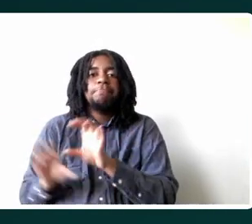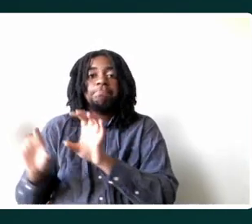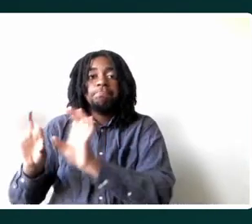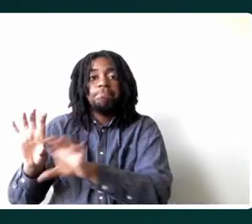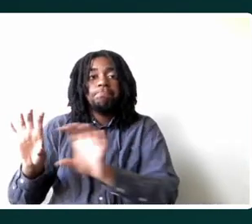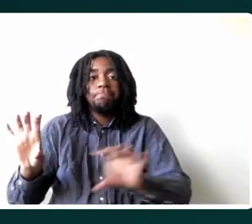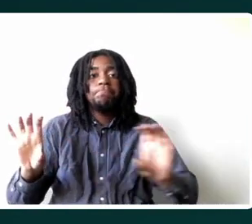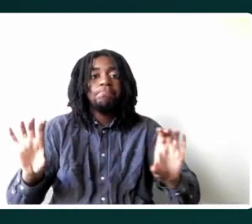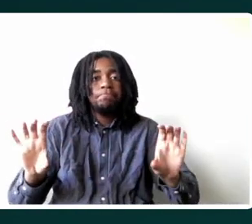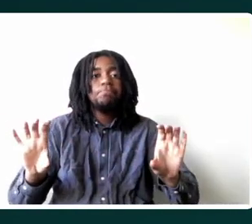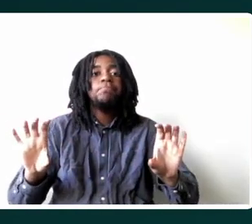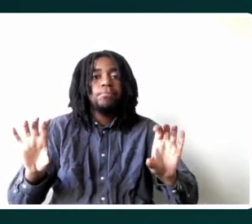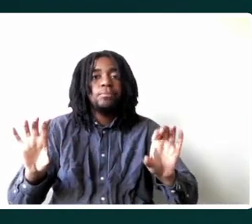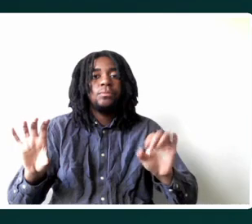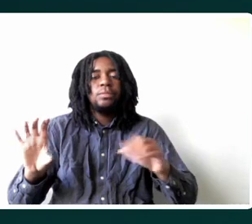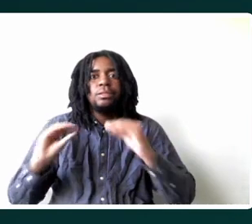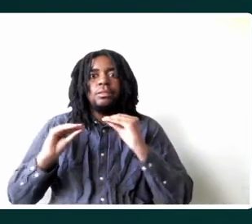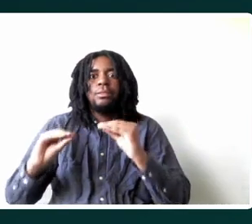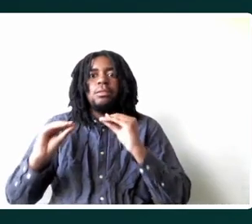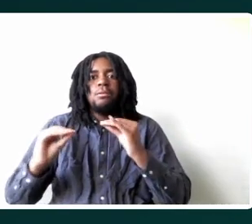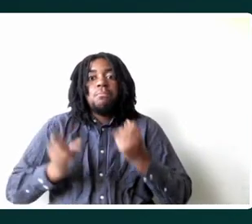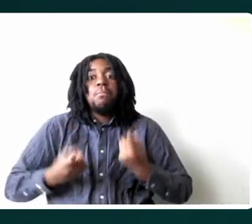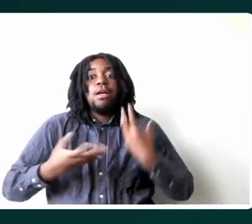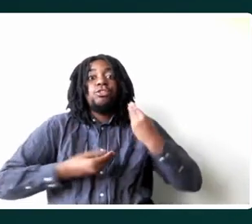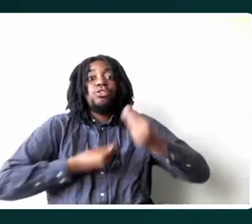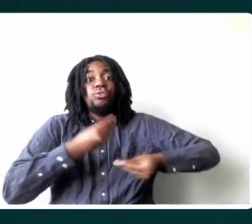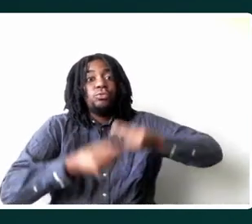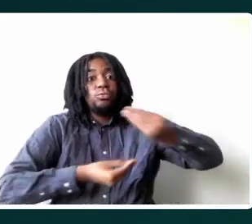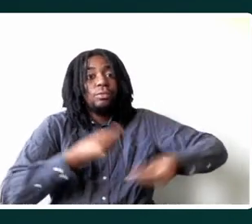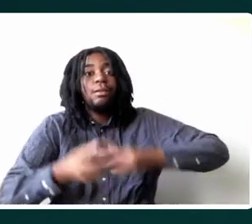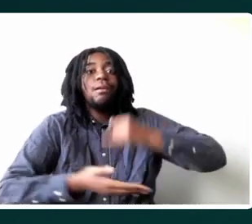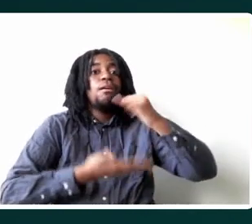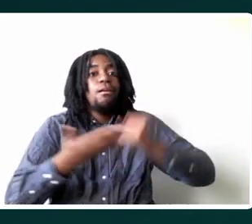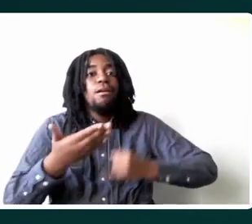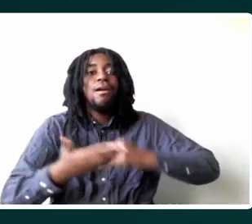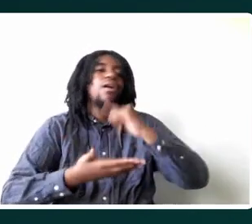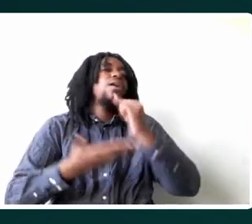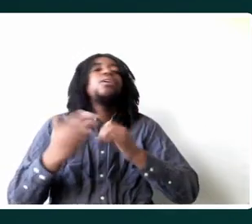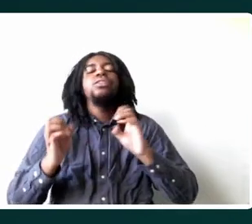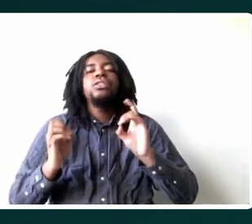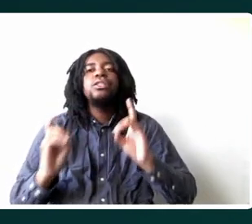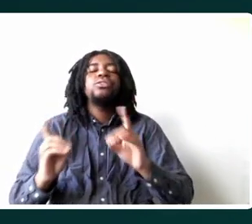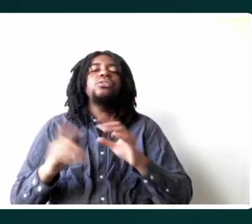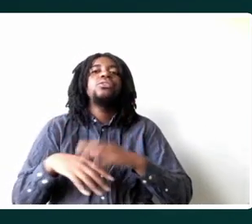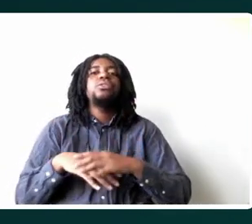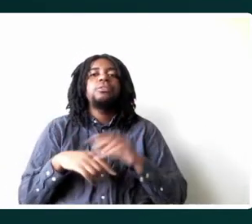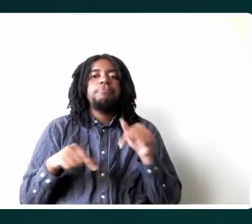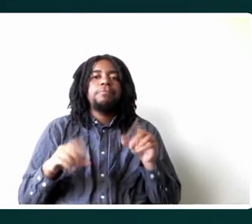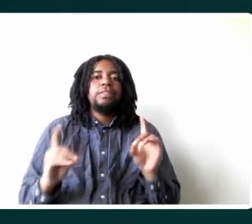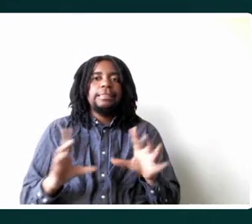educated generations of artists and art educators in Washington, D.C.